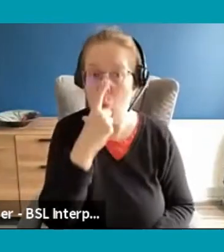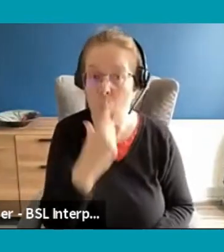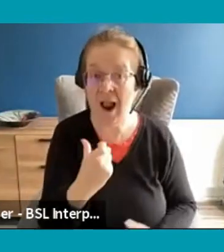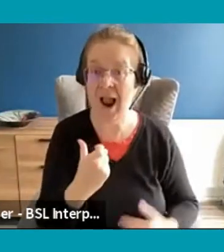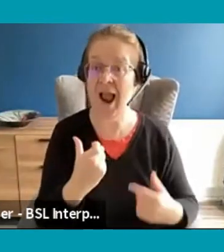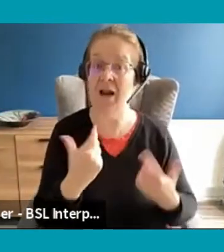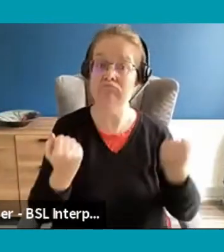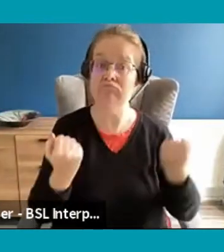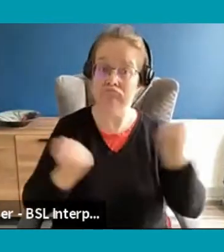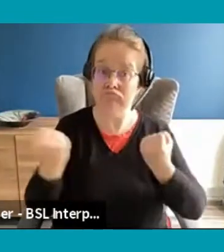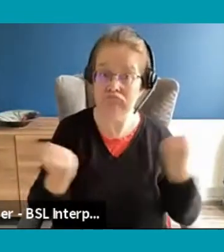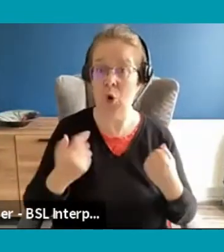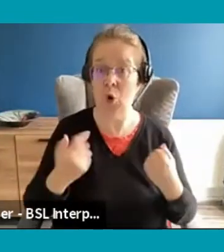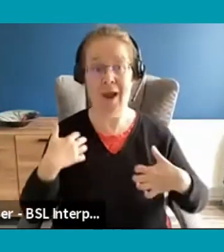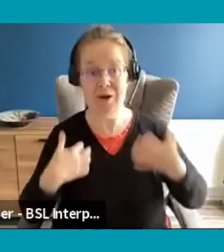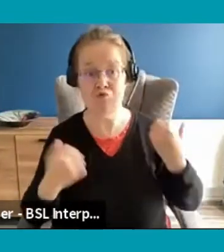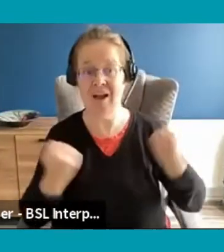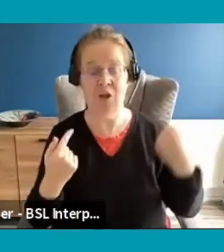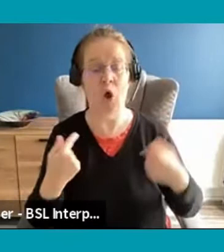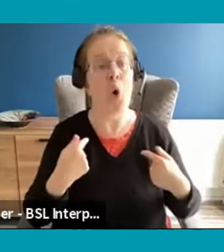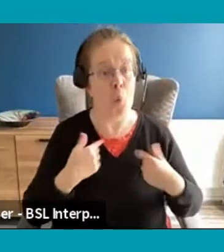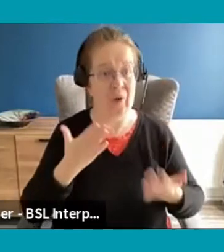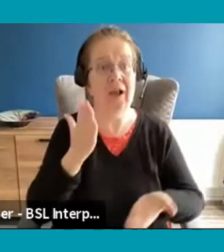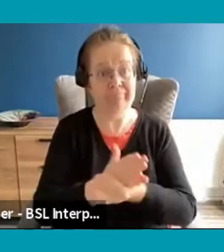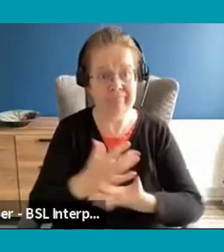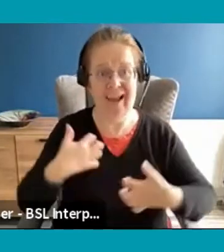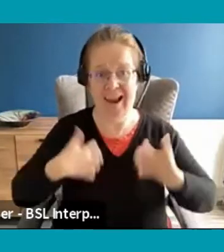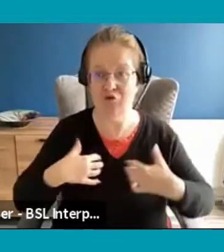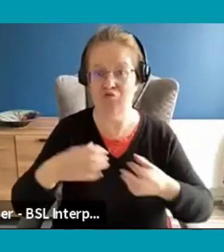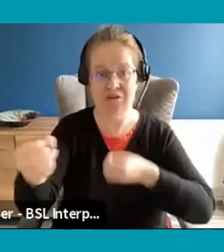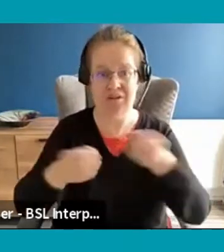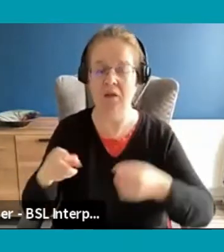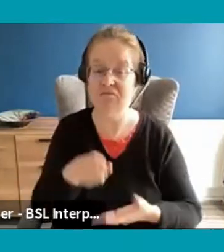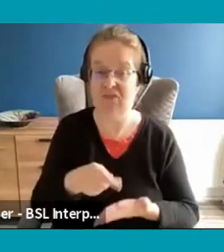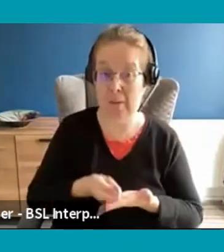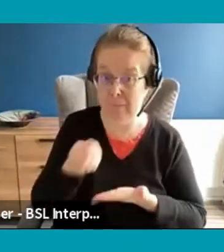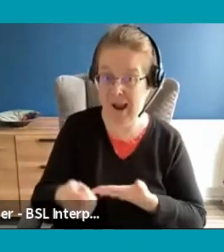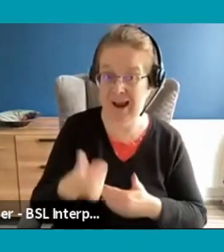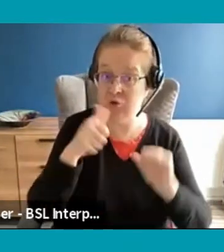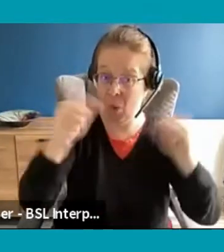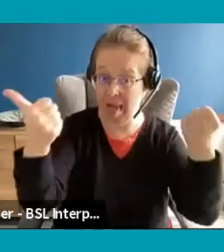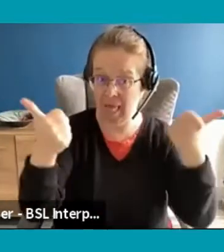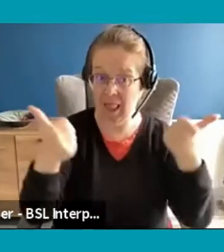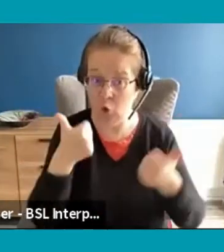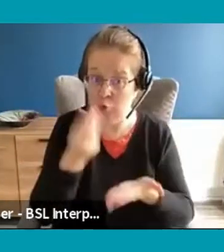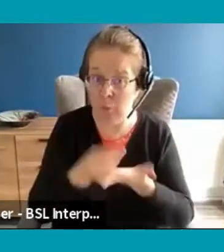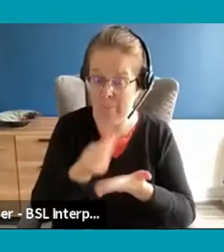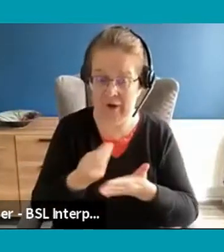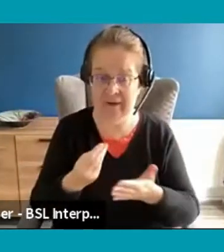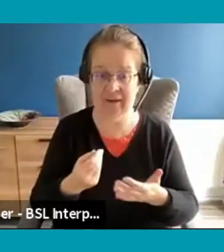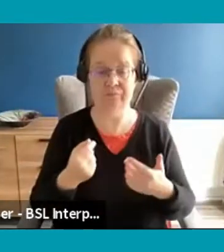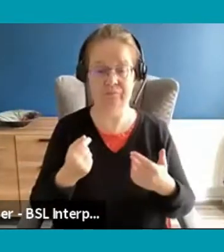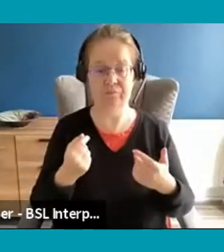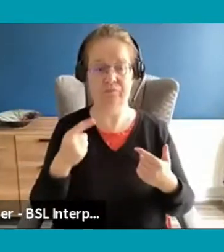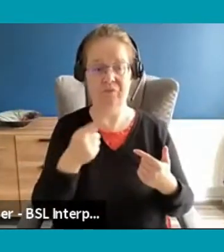those sort of jobs we are very interested. It also pays very good money. I'm even though it might be sort